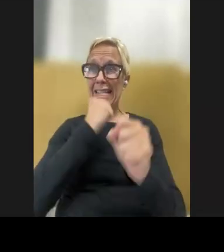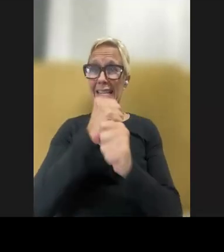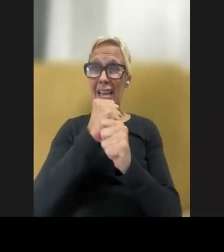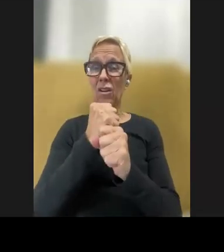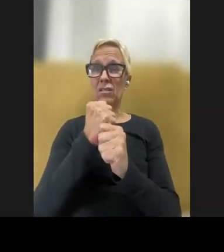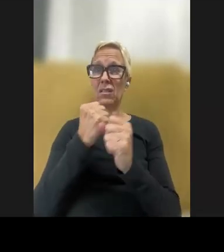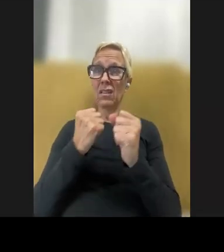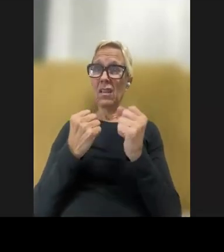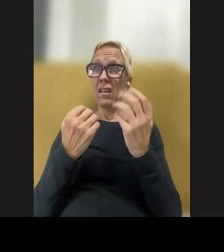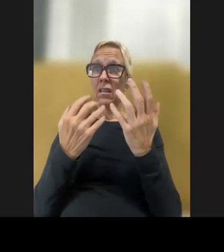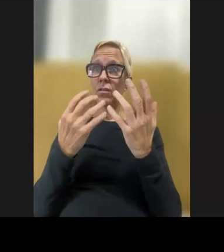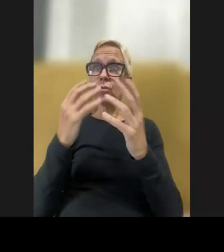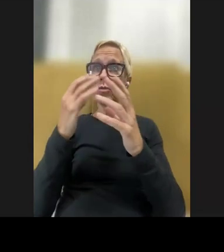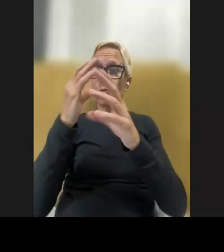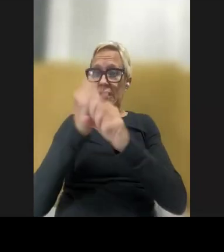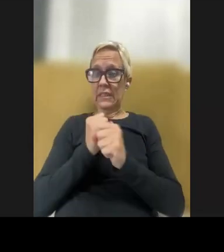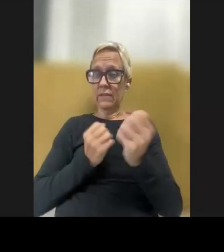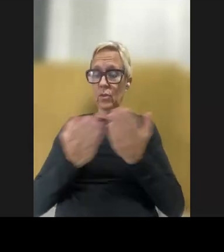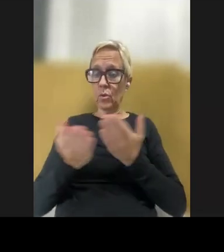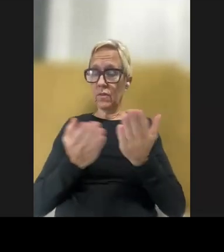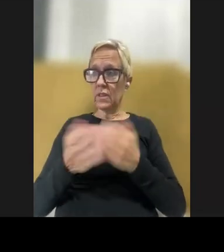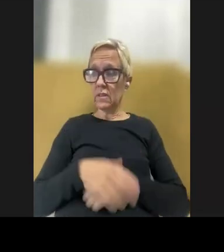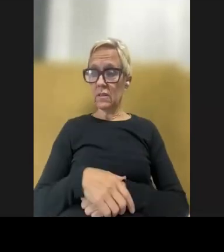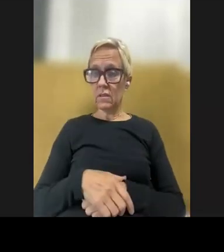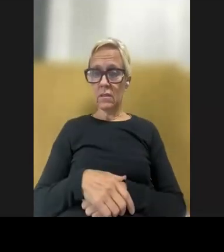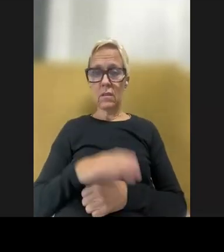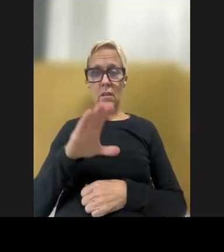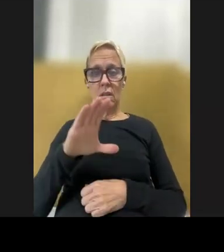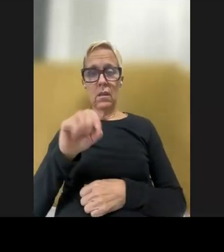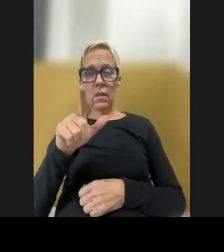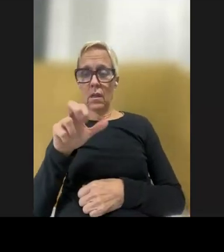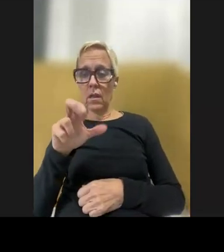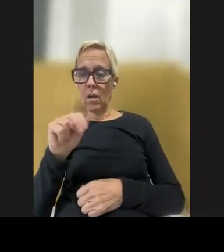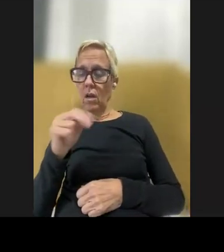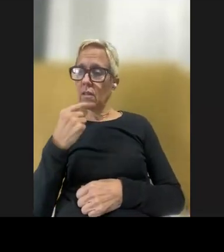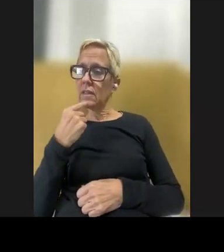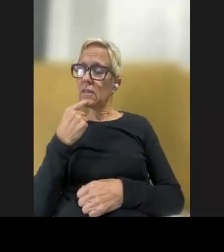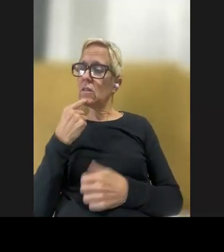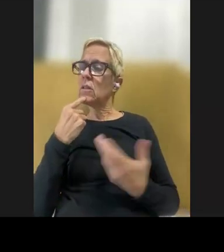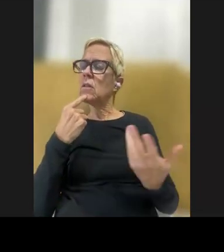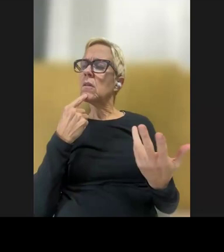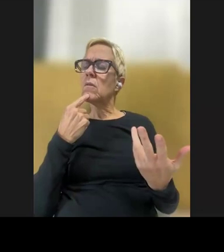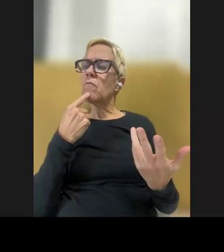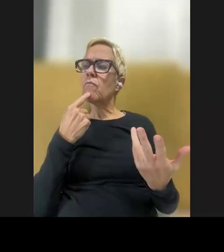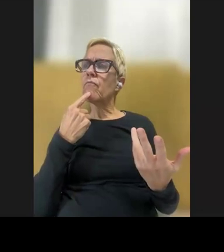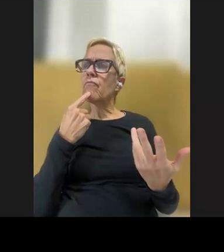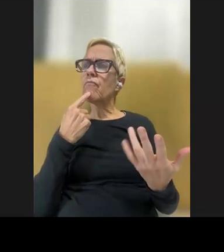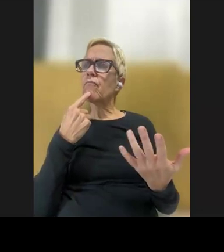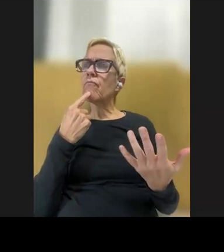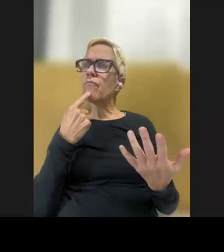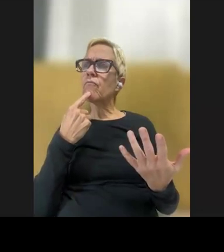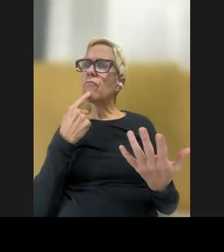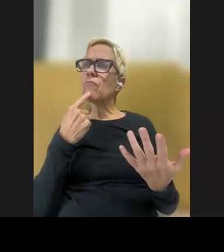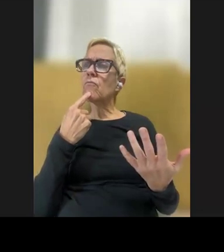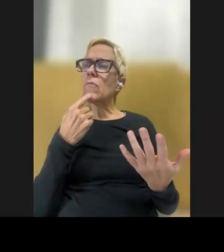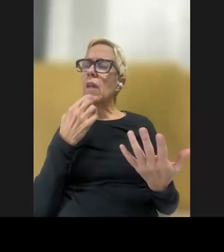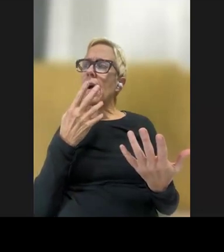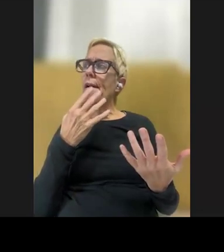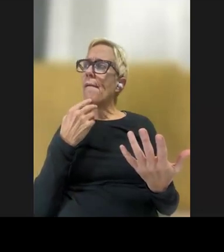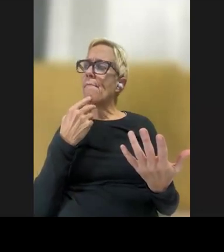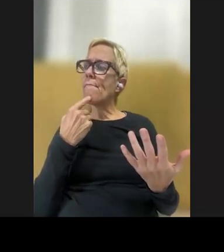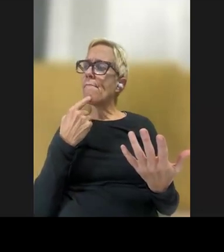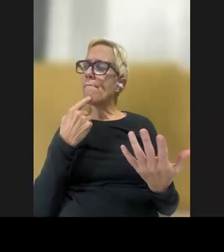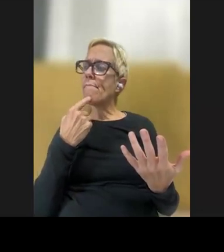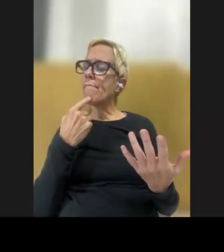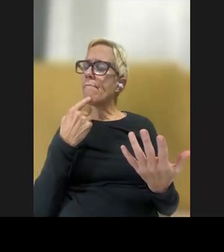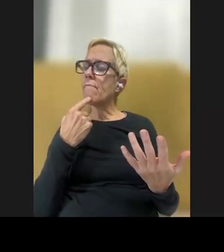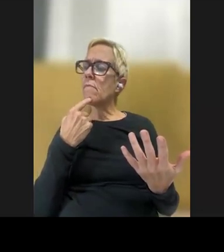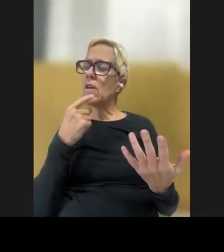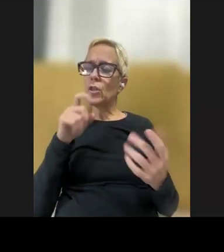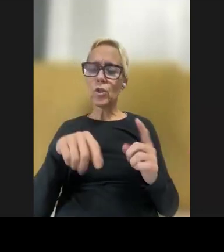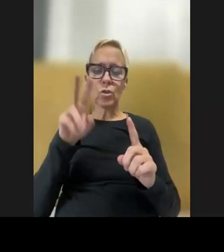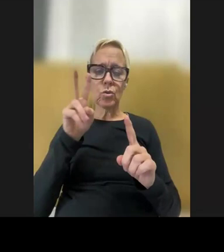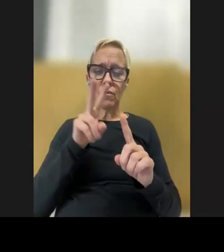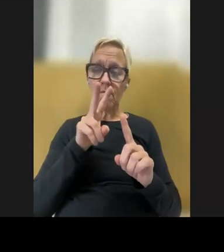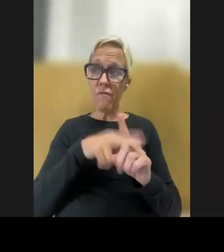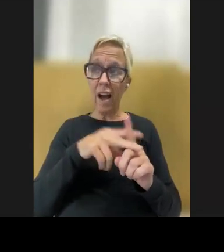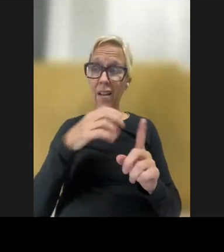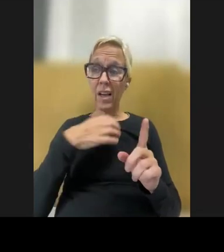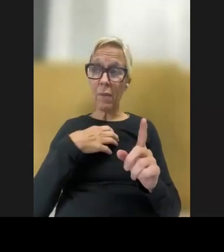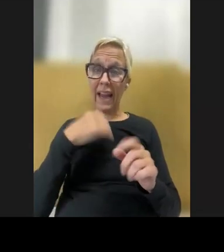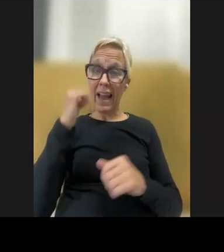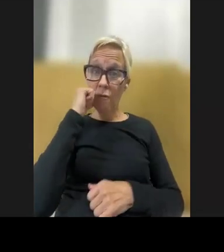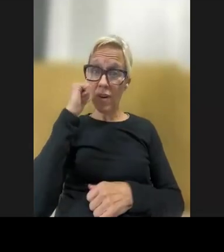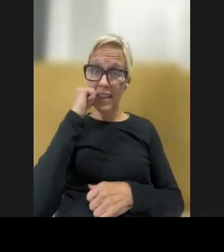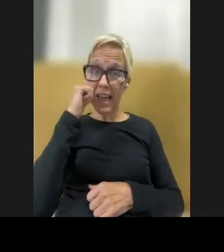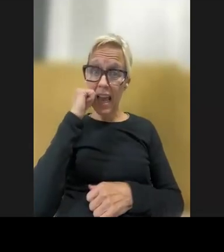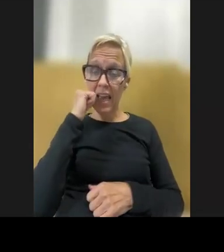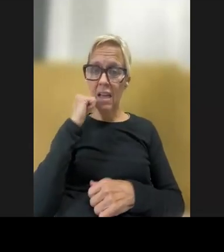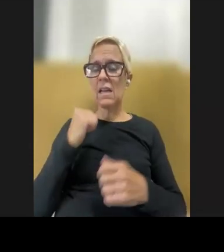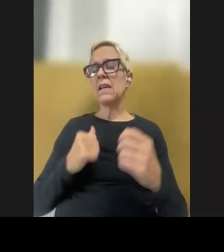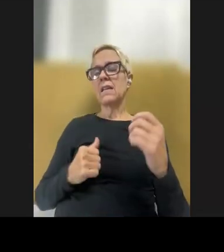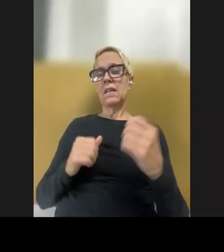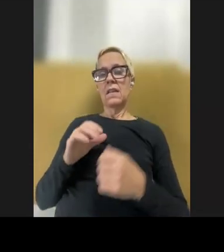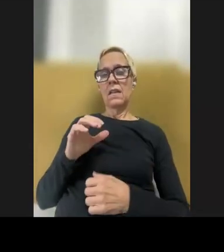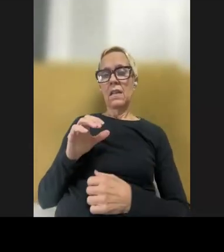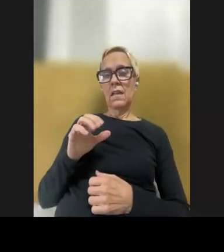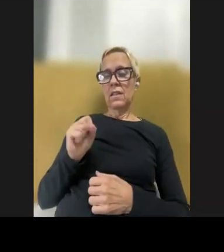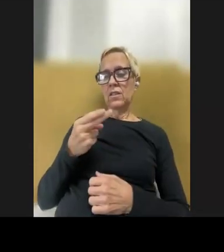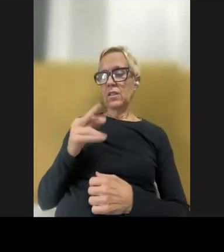Yes, I know that.